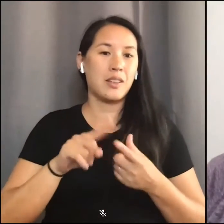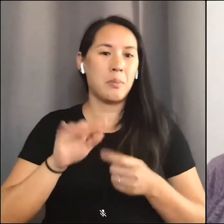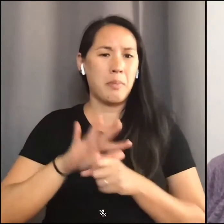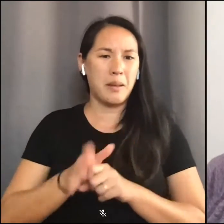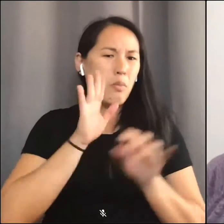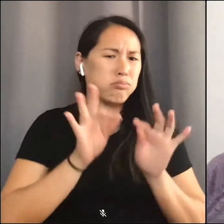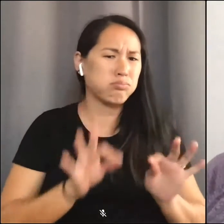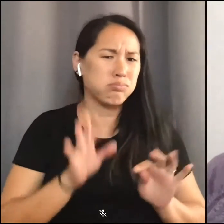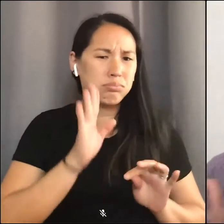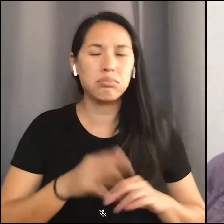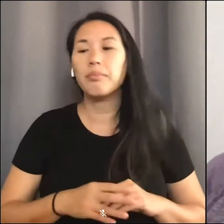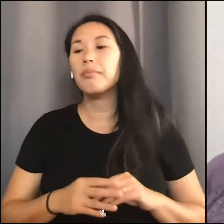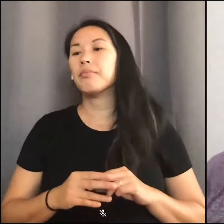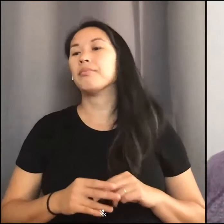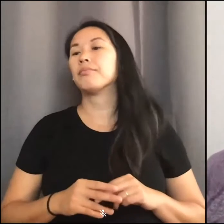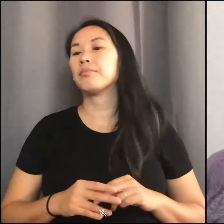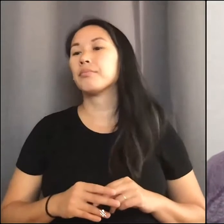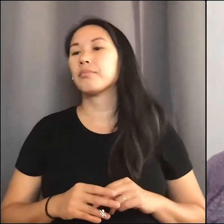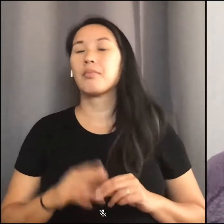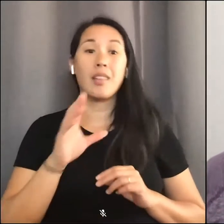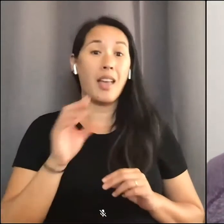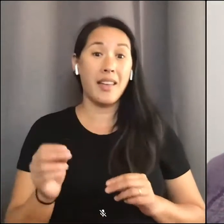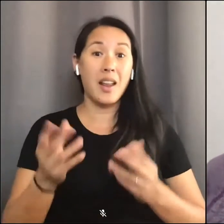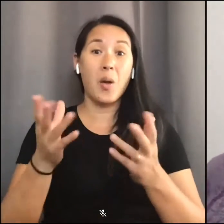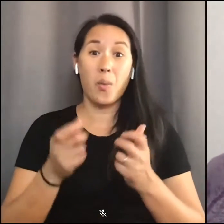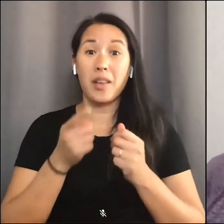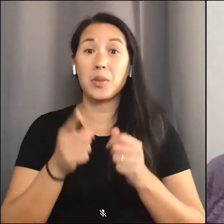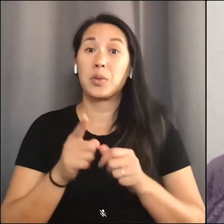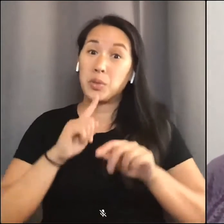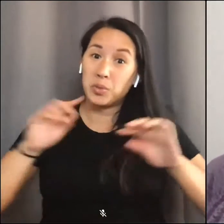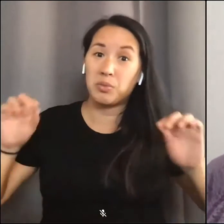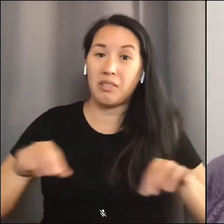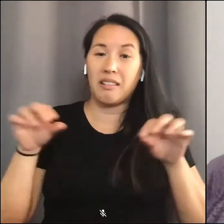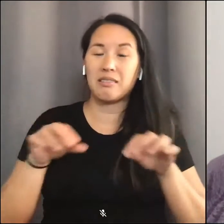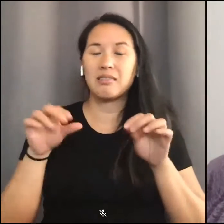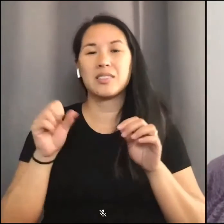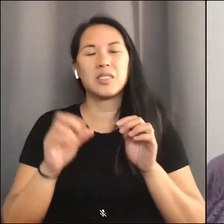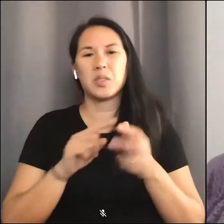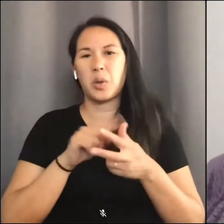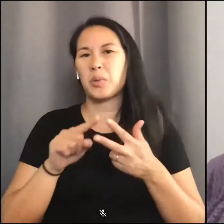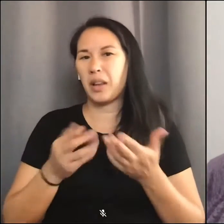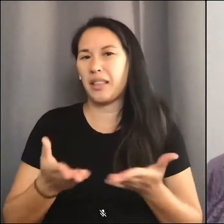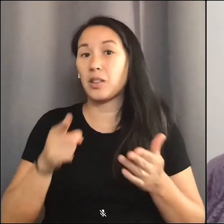um and i wanted this to be actionable so three kind of quick exercises that you can do um